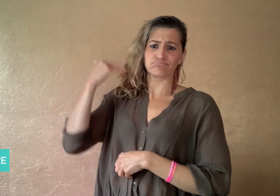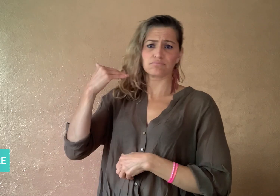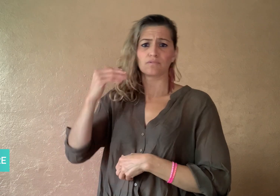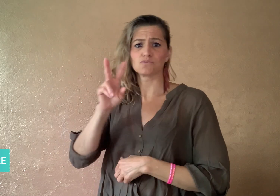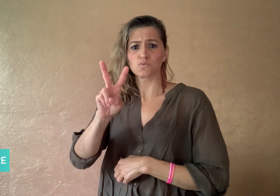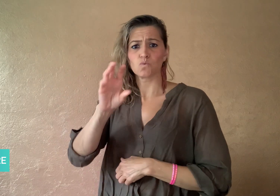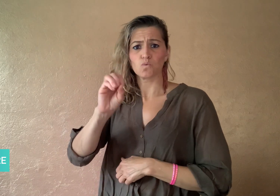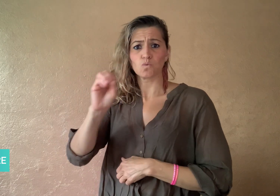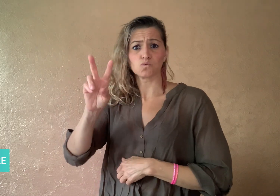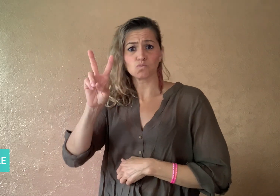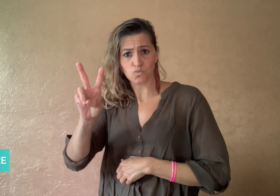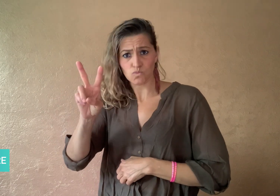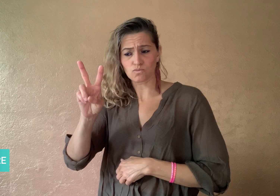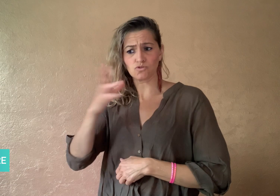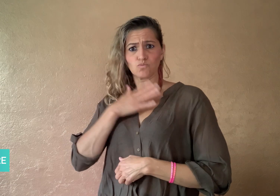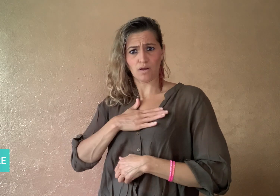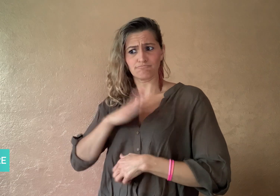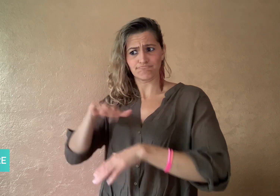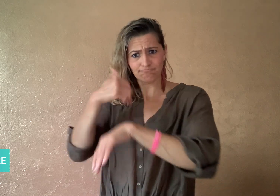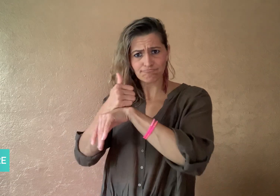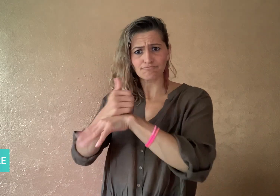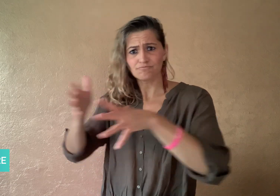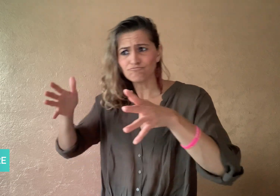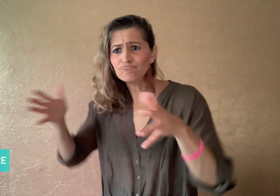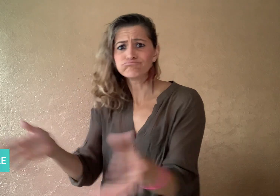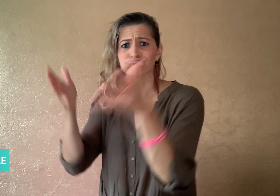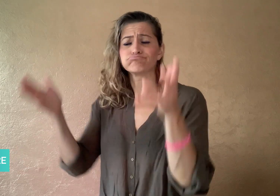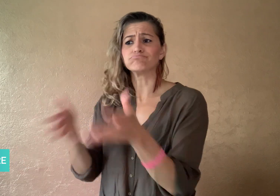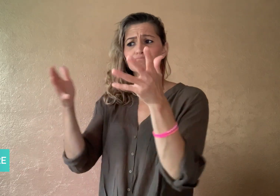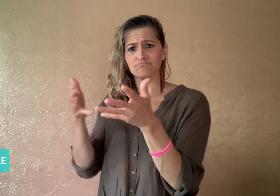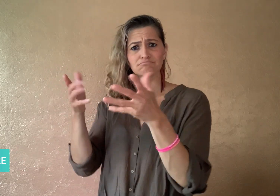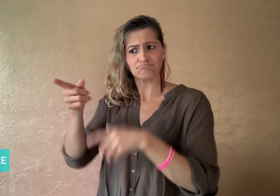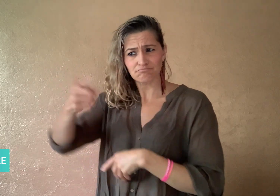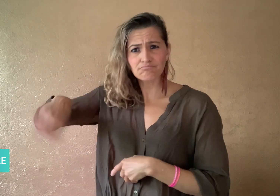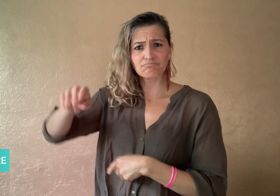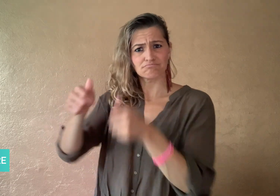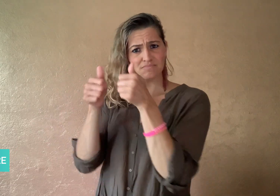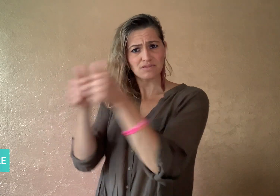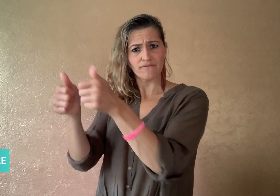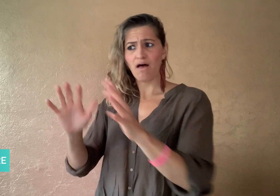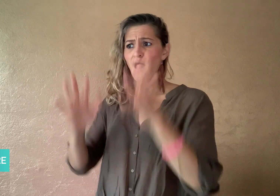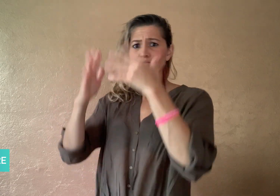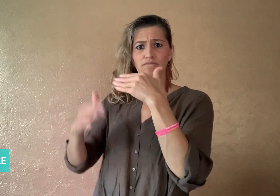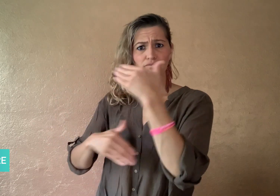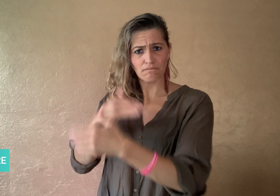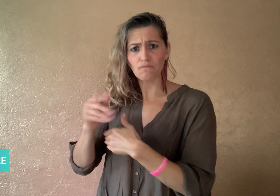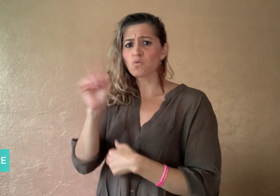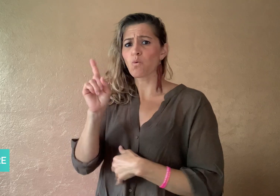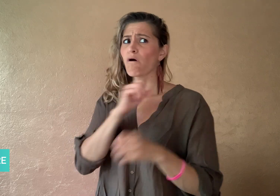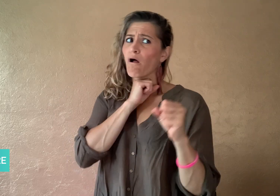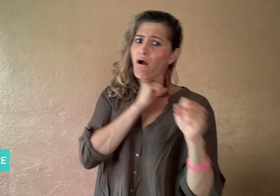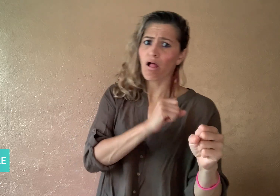in 2002 to promote independent living, human rights